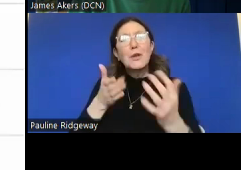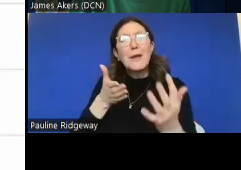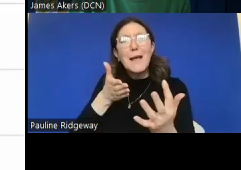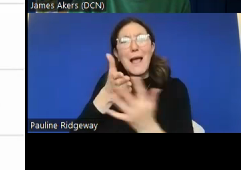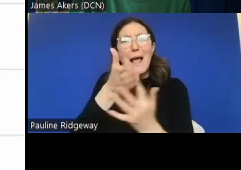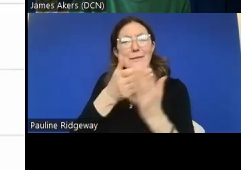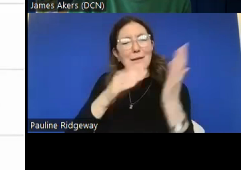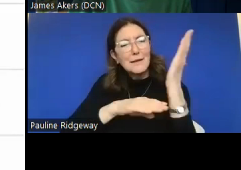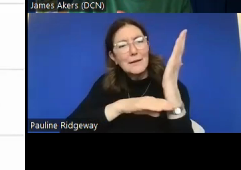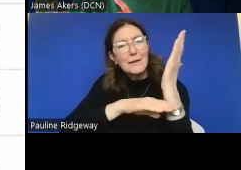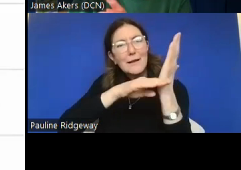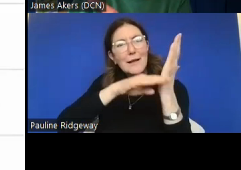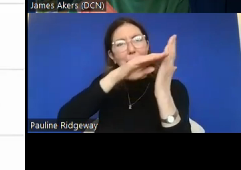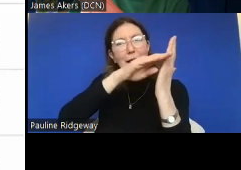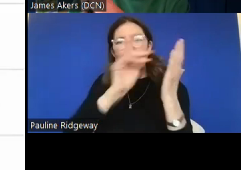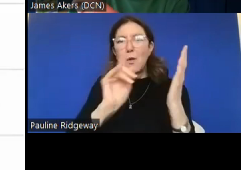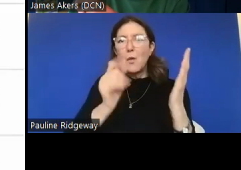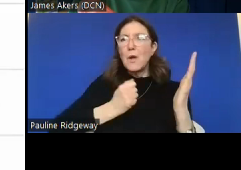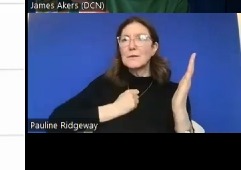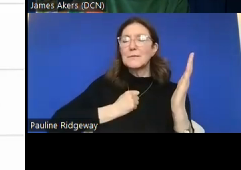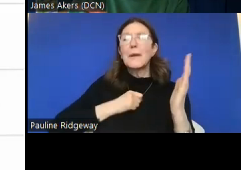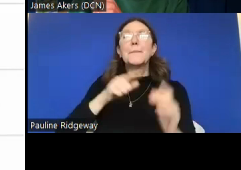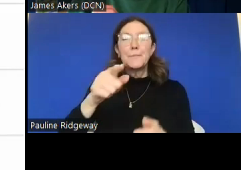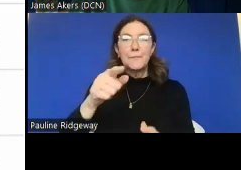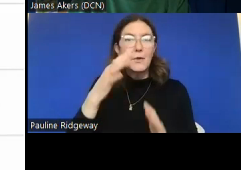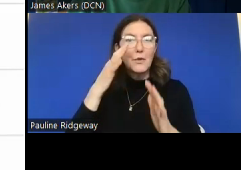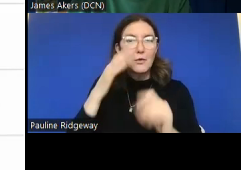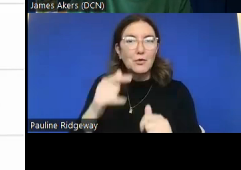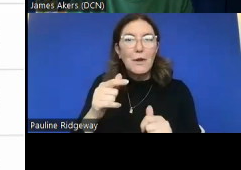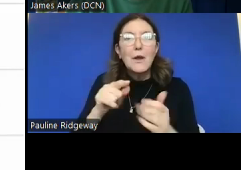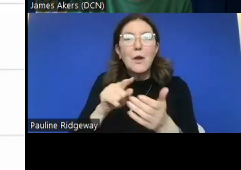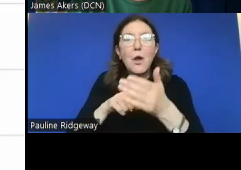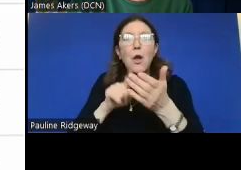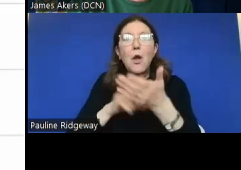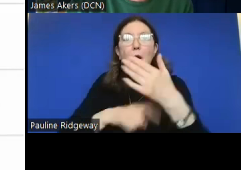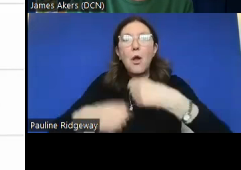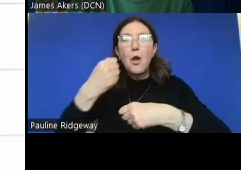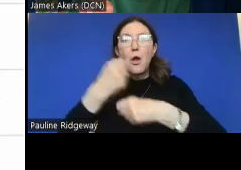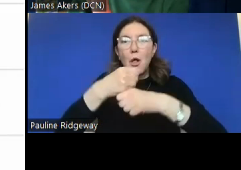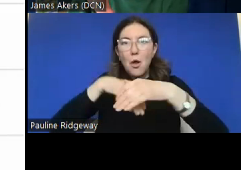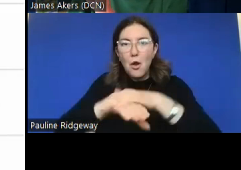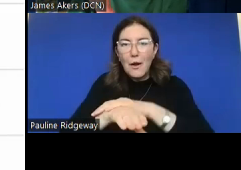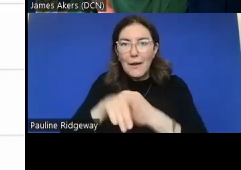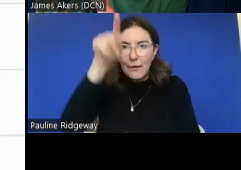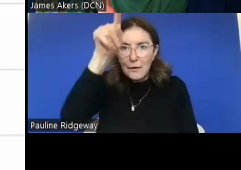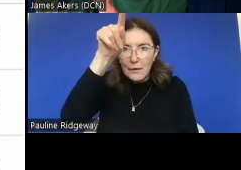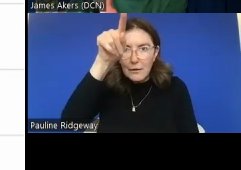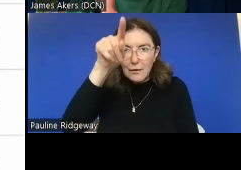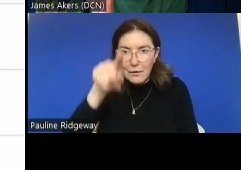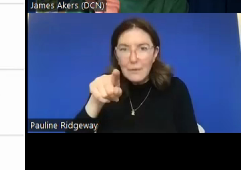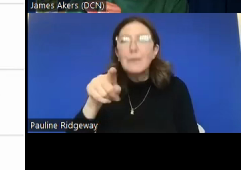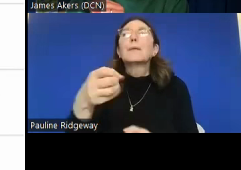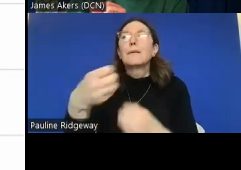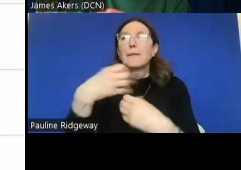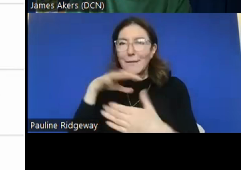it will actually tell you, and if you can go to the section, it will give you the options, and it will tell you what you can and can't do.